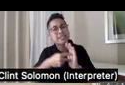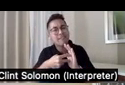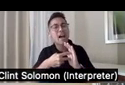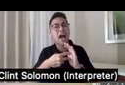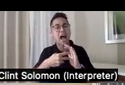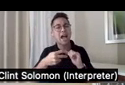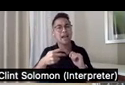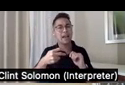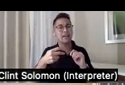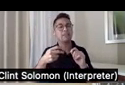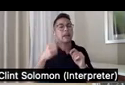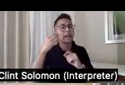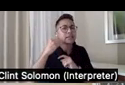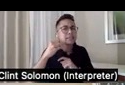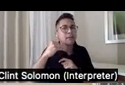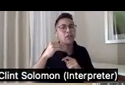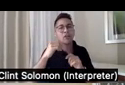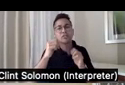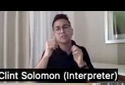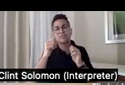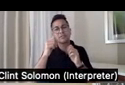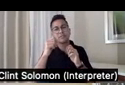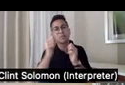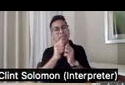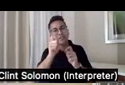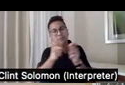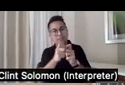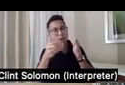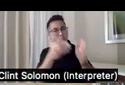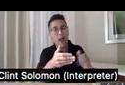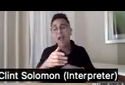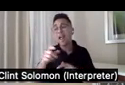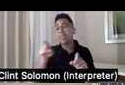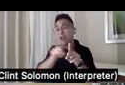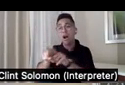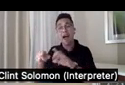and experience in a particular way and then as individuals we also define it right